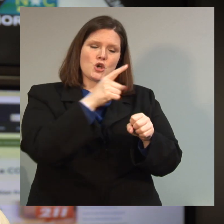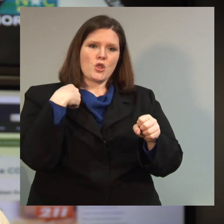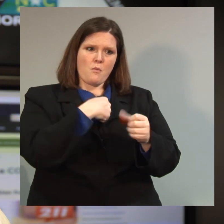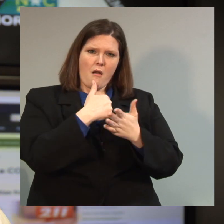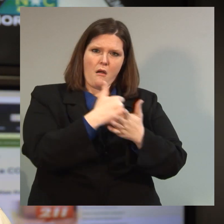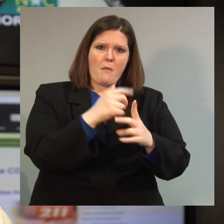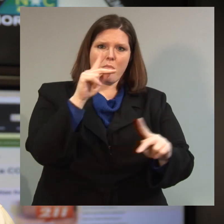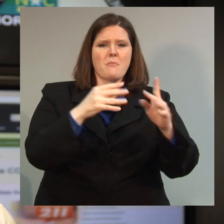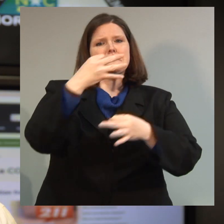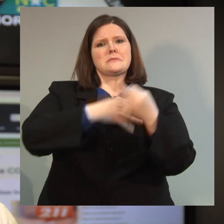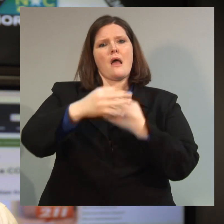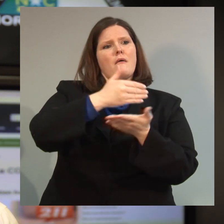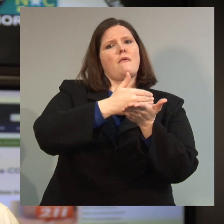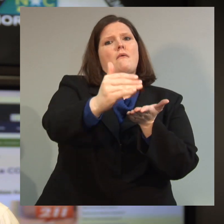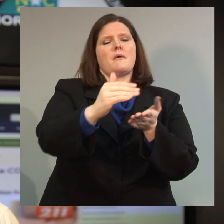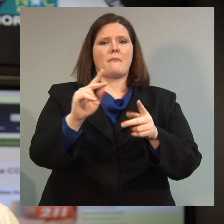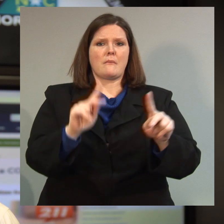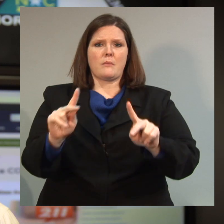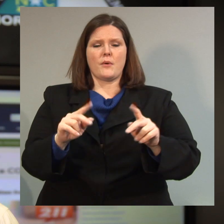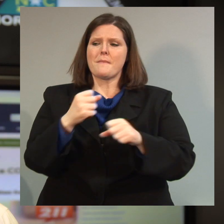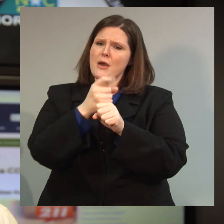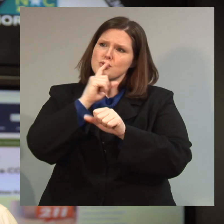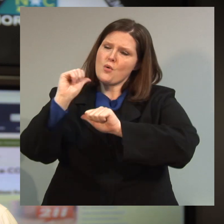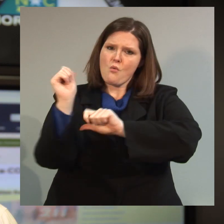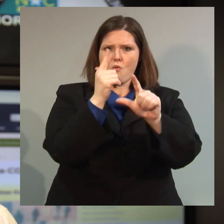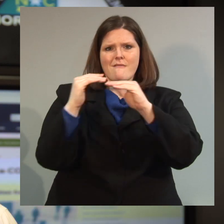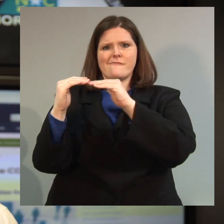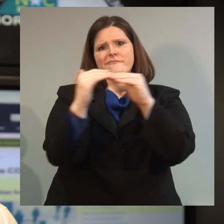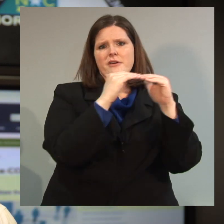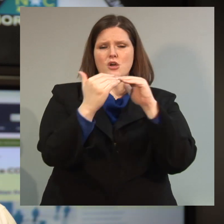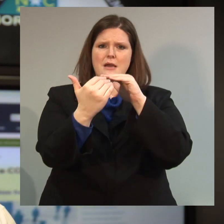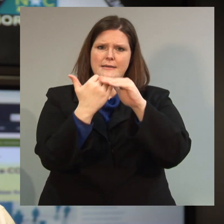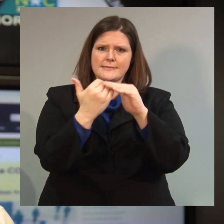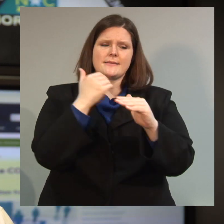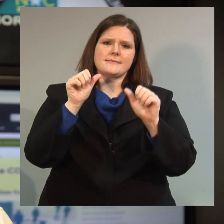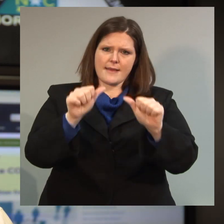to the fringe; and it means everyone has access to prevention and care that works in partnership